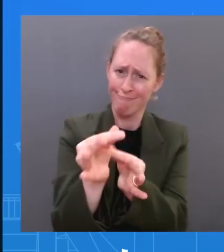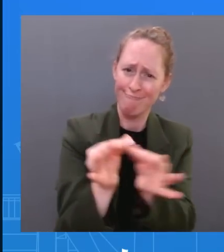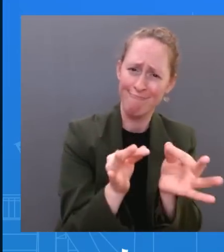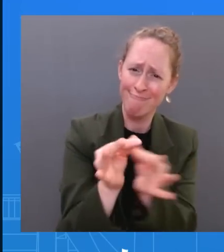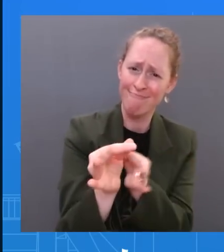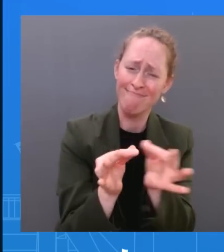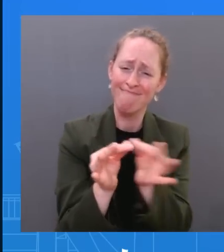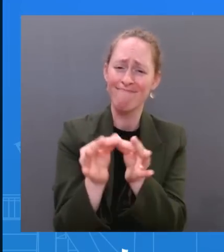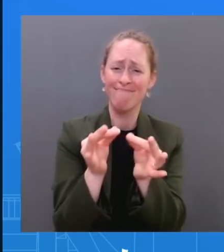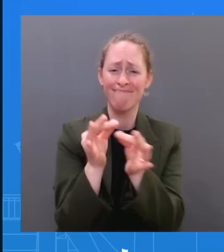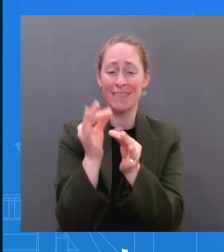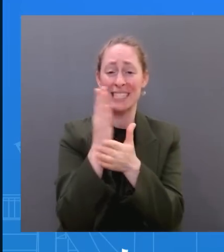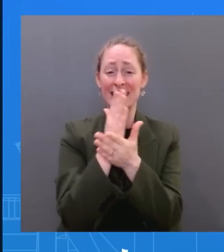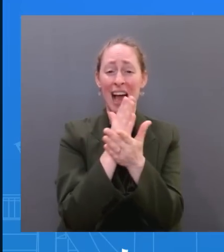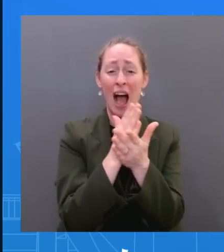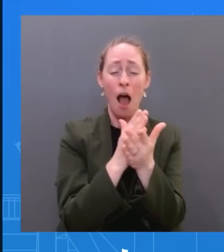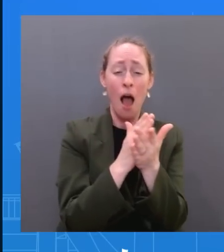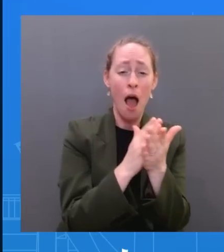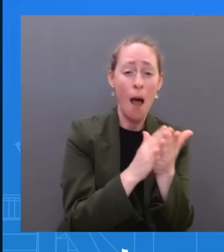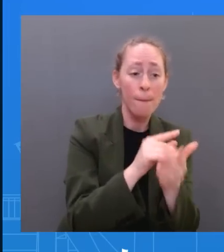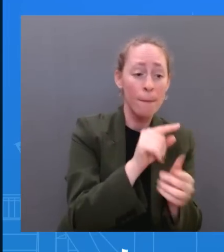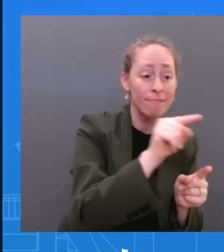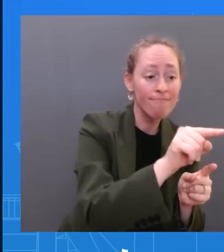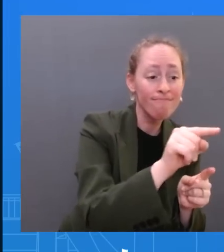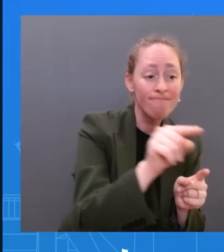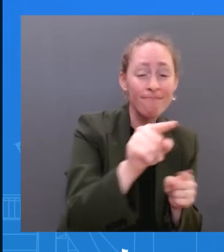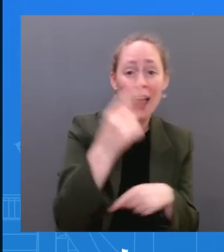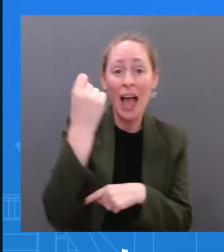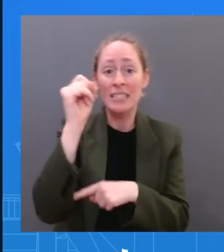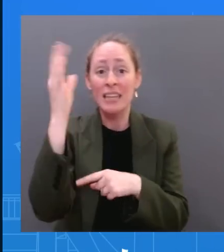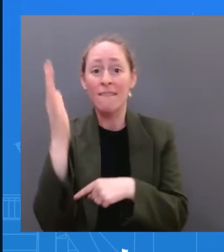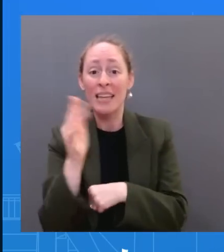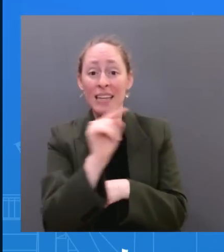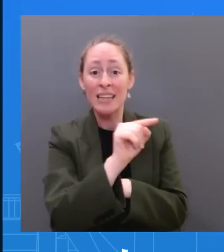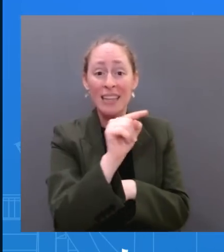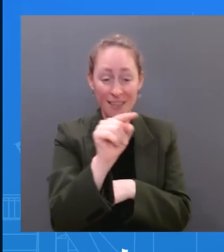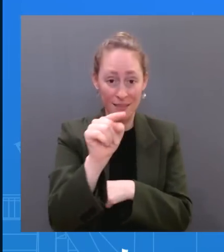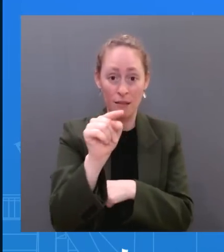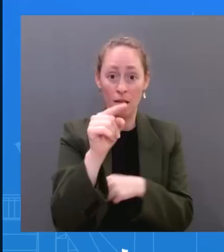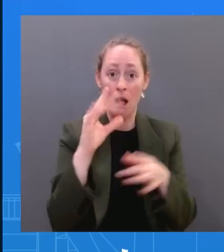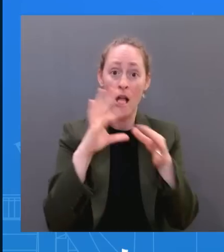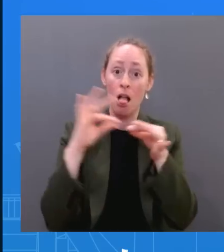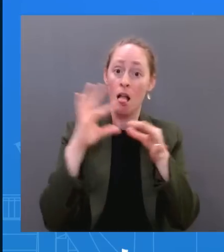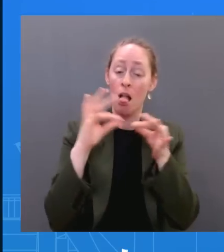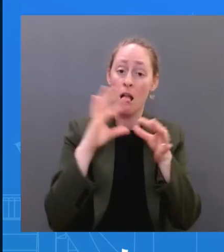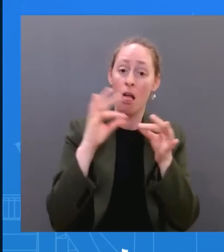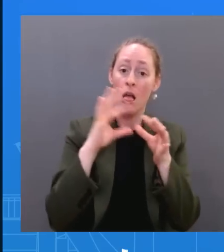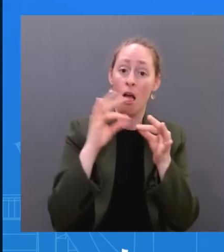And so, we were trying to be very specific in that as well. But to say that the President has not been passionate,